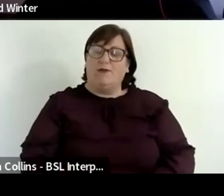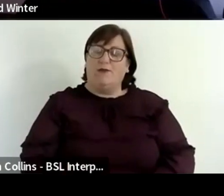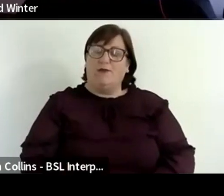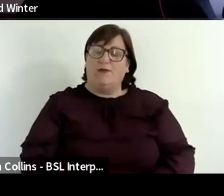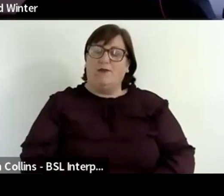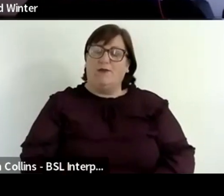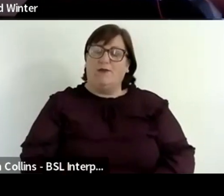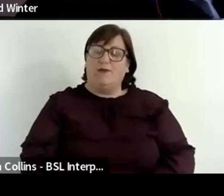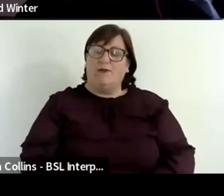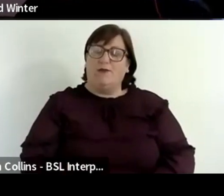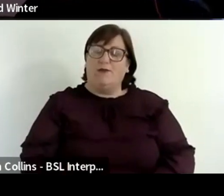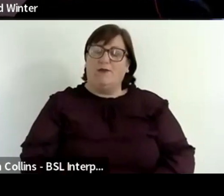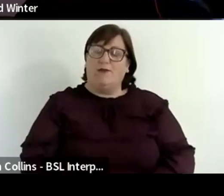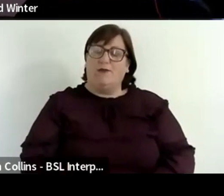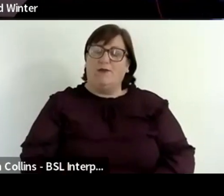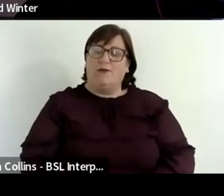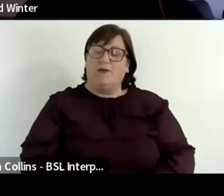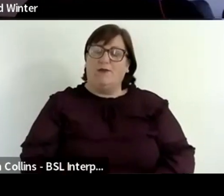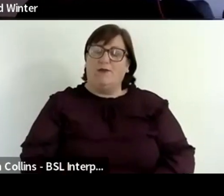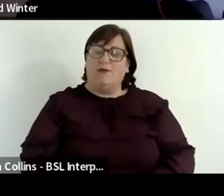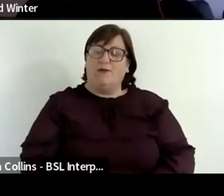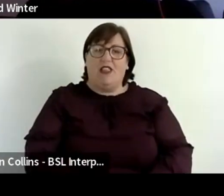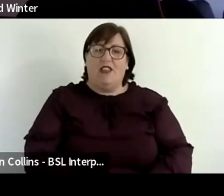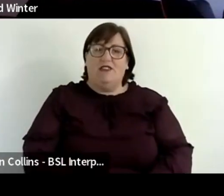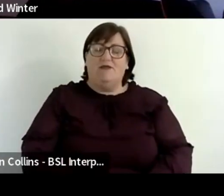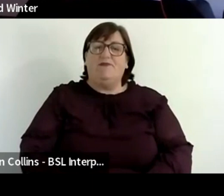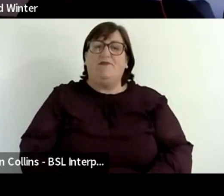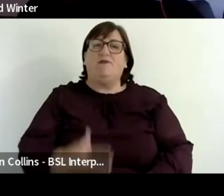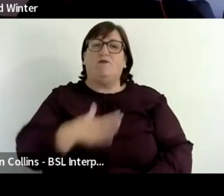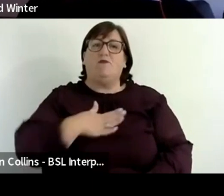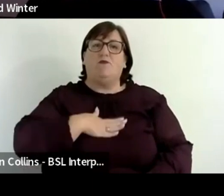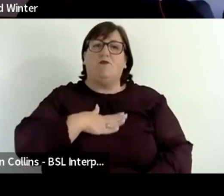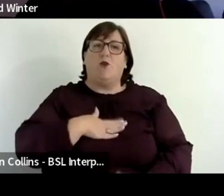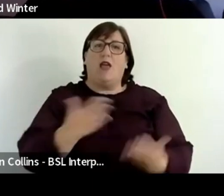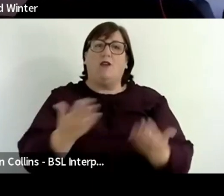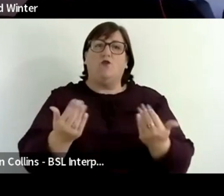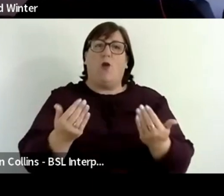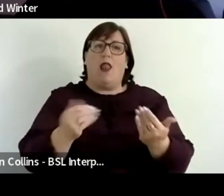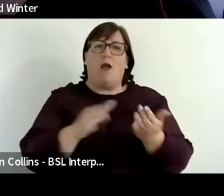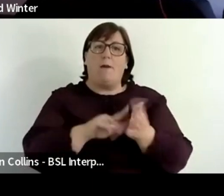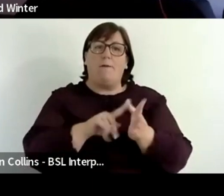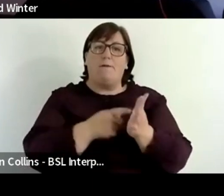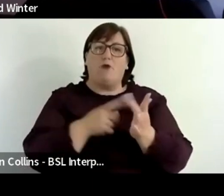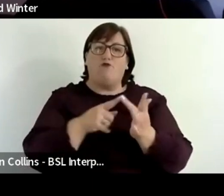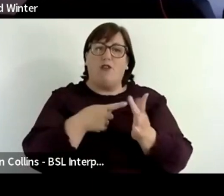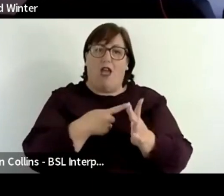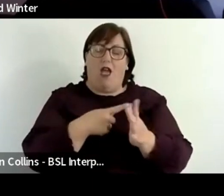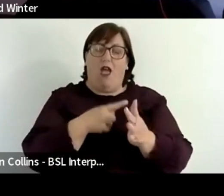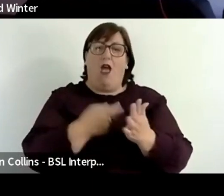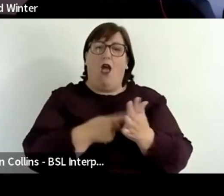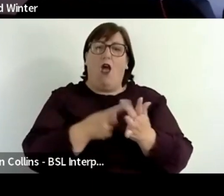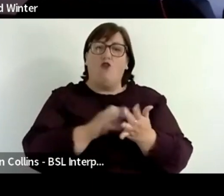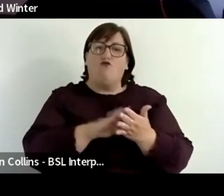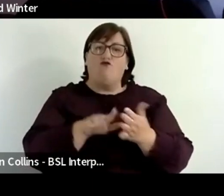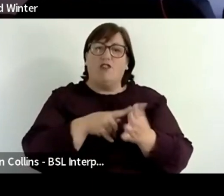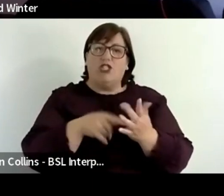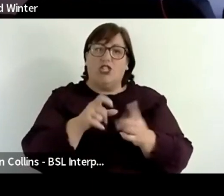I would like to welcome Maria, Ambrose, Richard, Cedric and Julie-Anne from HS2.